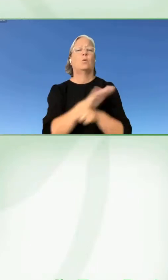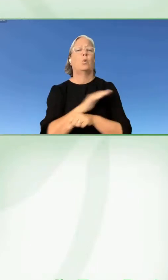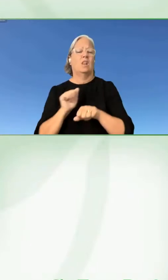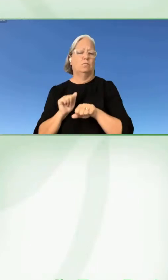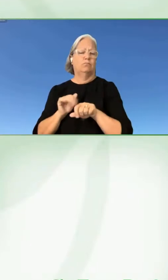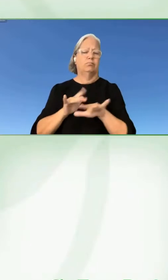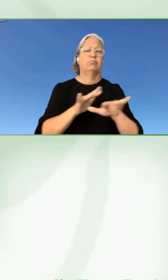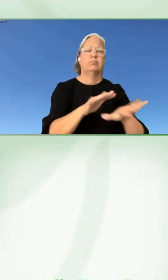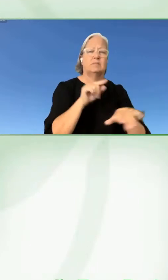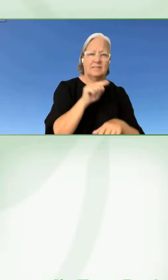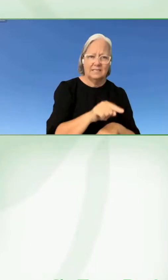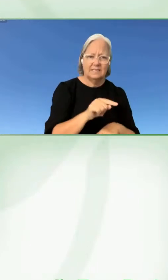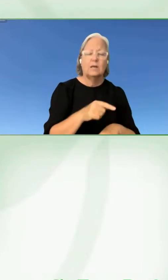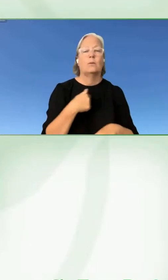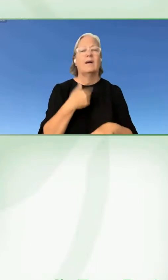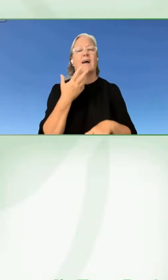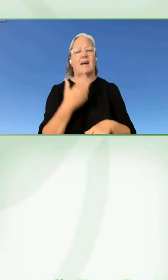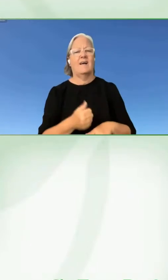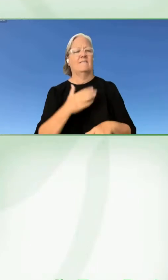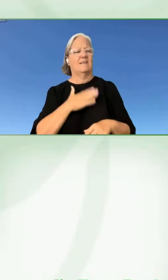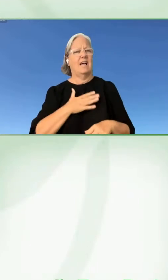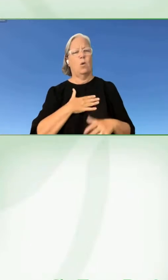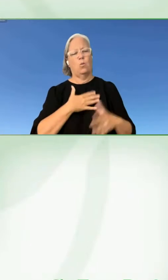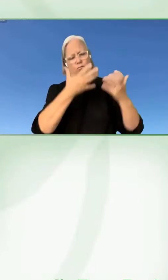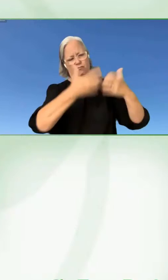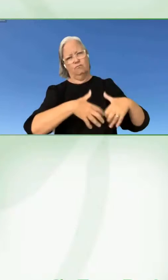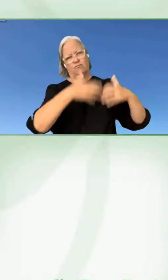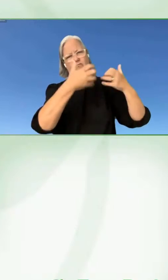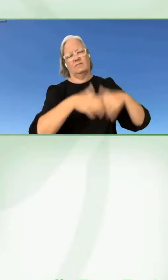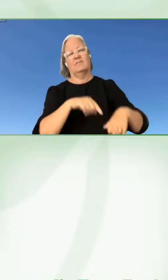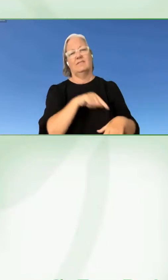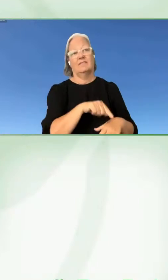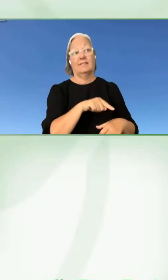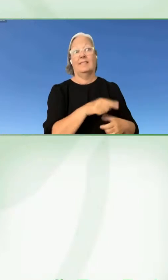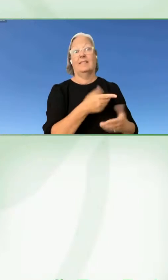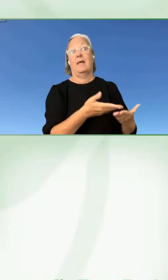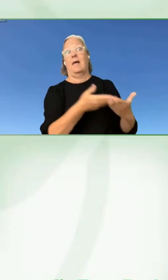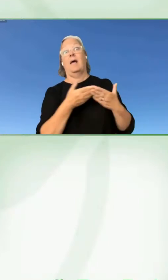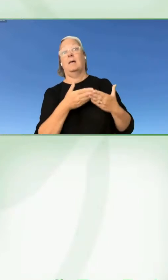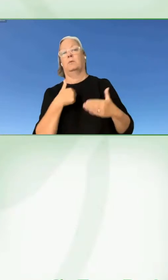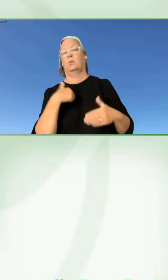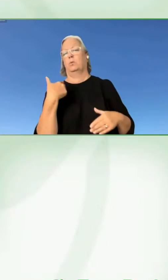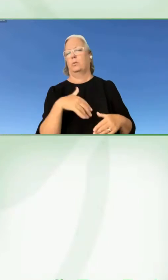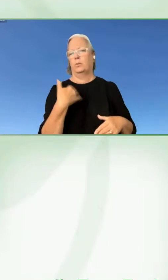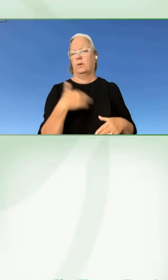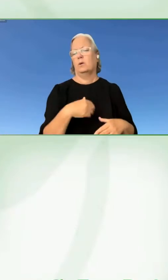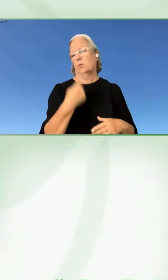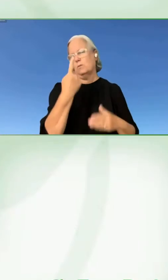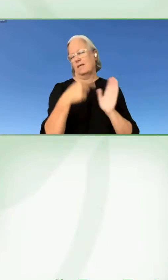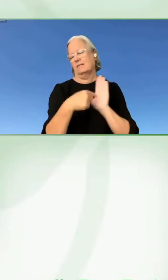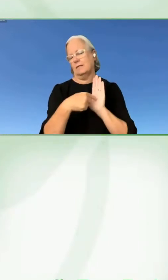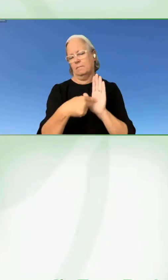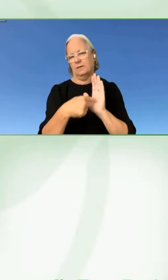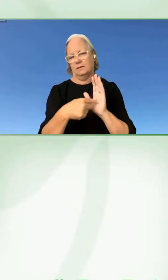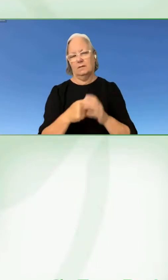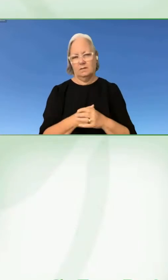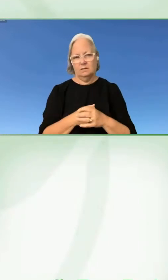question. Of course, necessary measures are taken in this regard. I will list some of them.